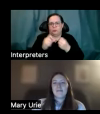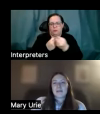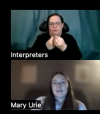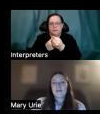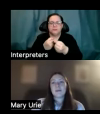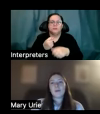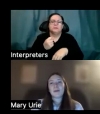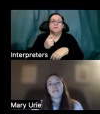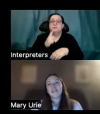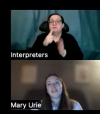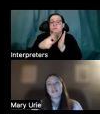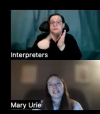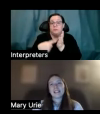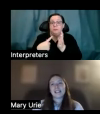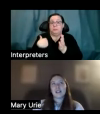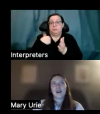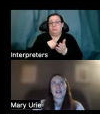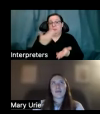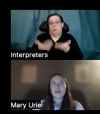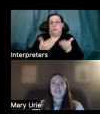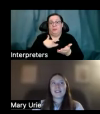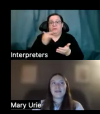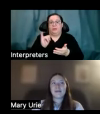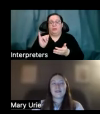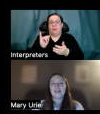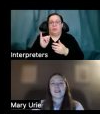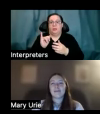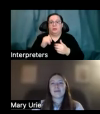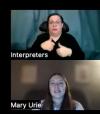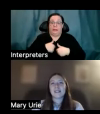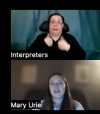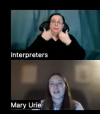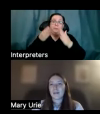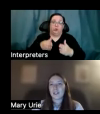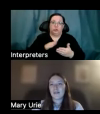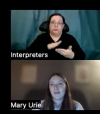Sometimes we may feel like going in person is the only option.